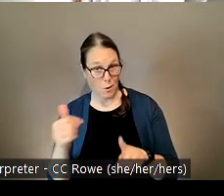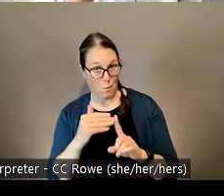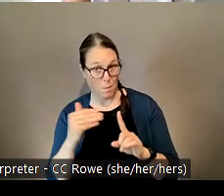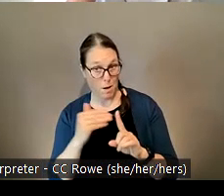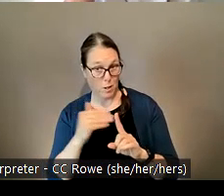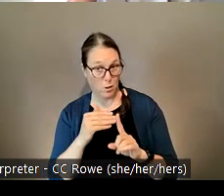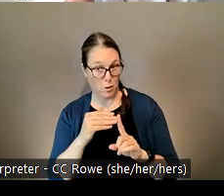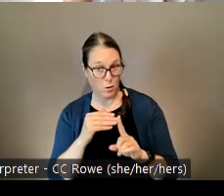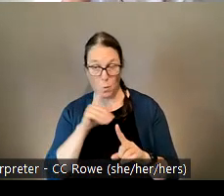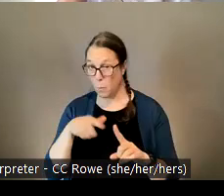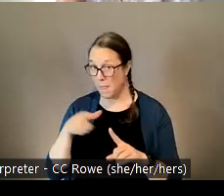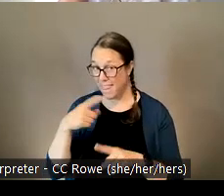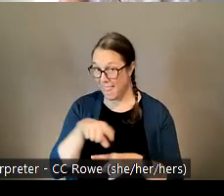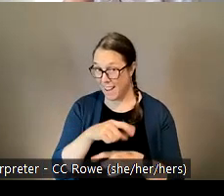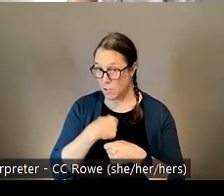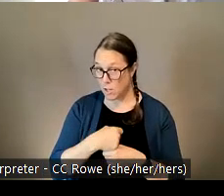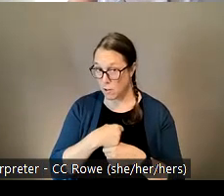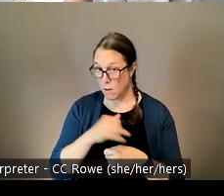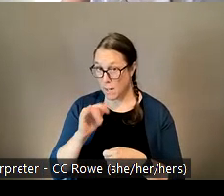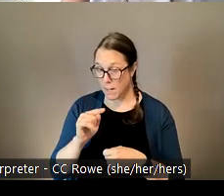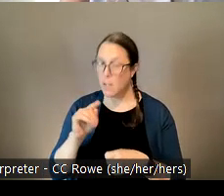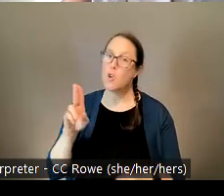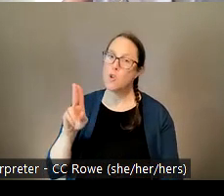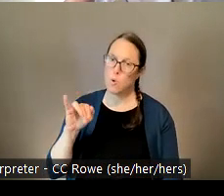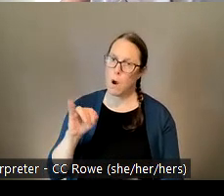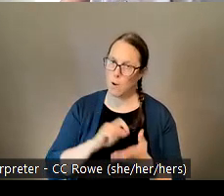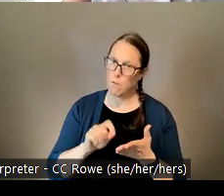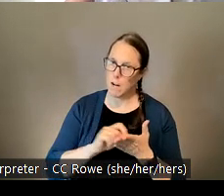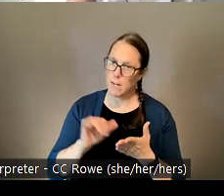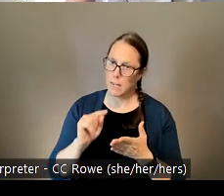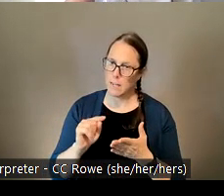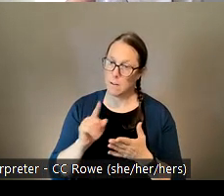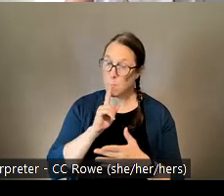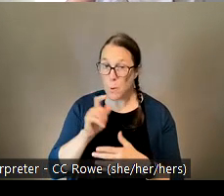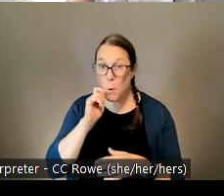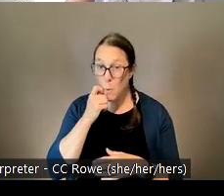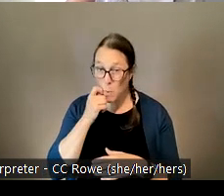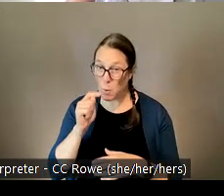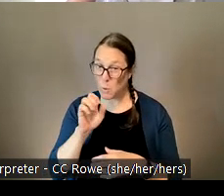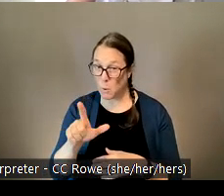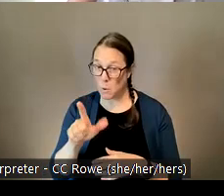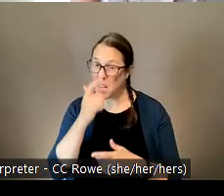when they generate it, it's the Microsoft UI writing it. It's a pretty cool tool. It's pretty good to see where they start.